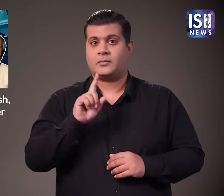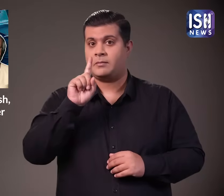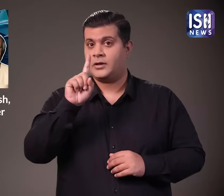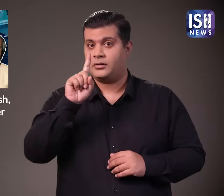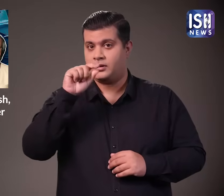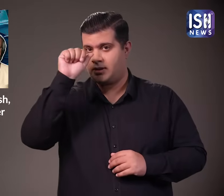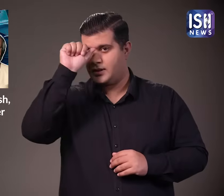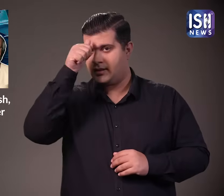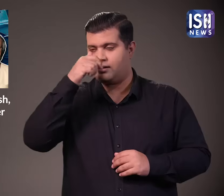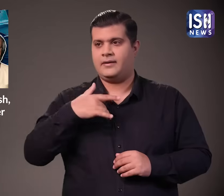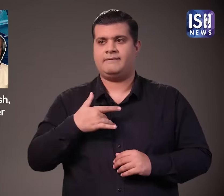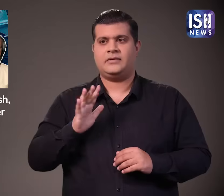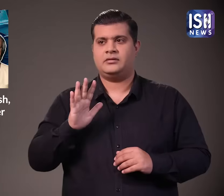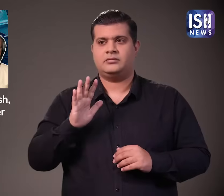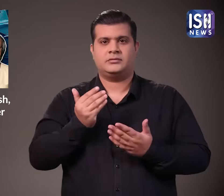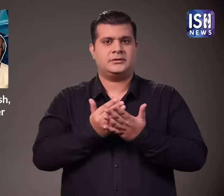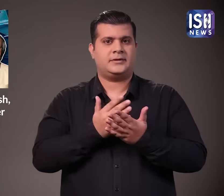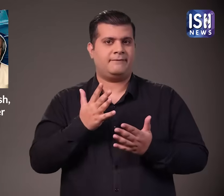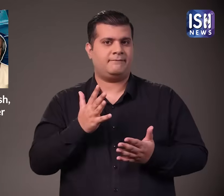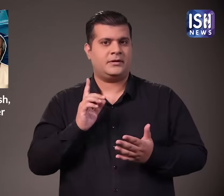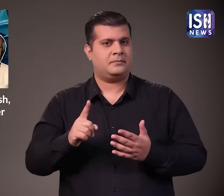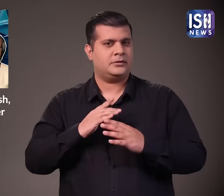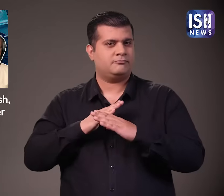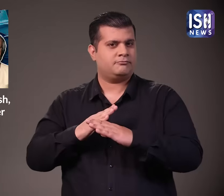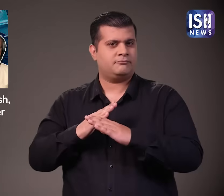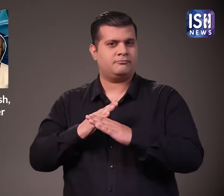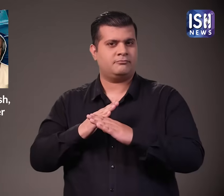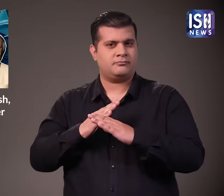India now feels unsafe and wants to protect its borders.